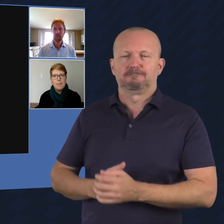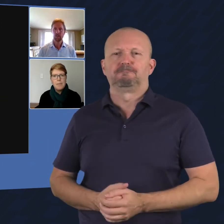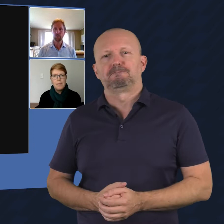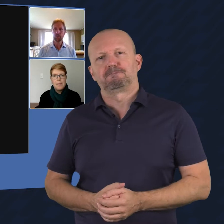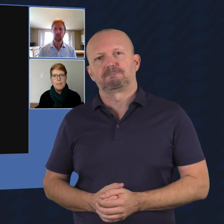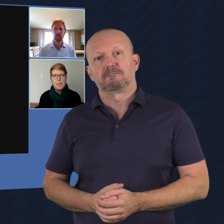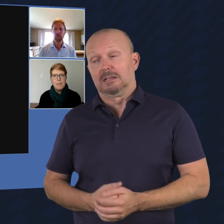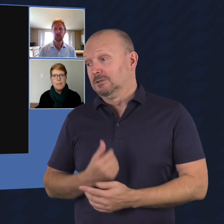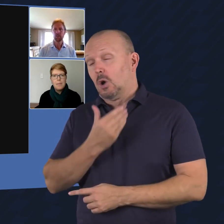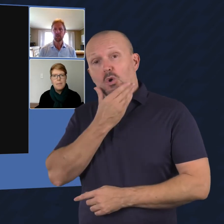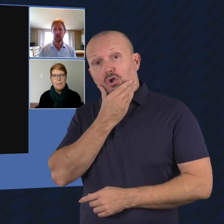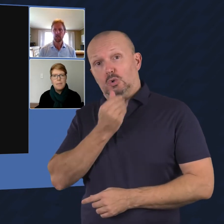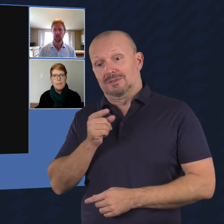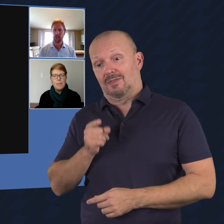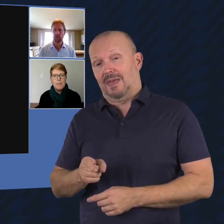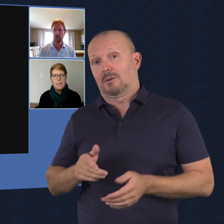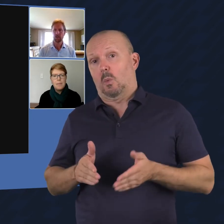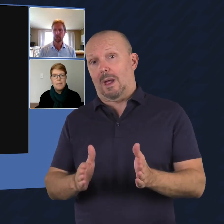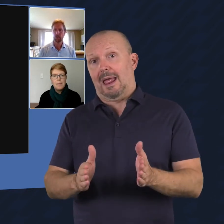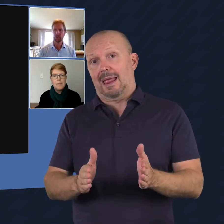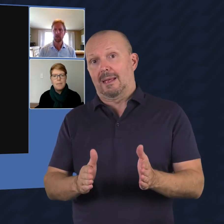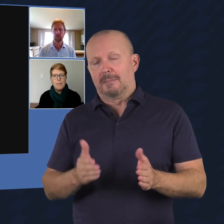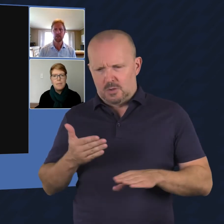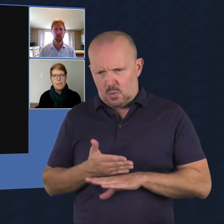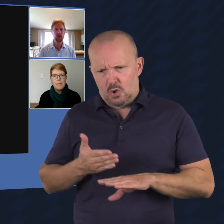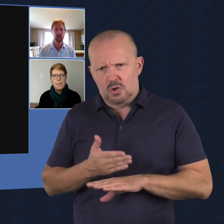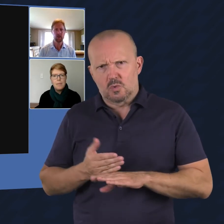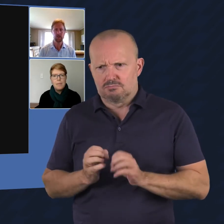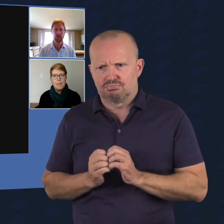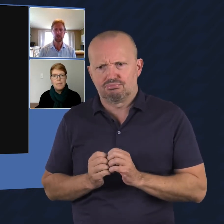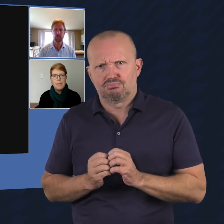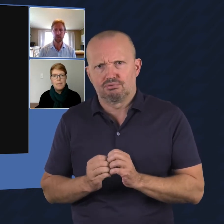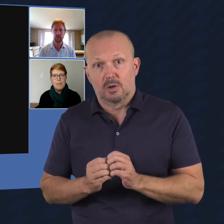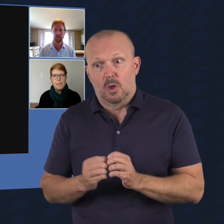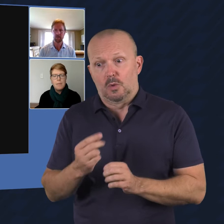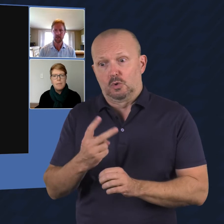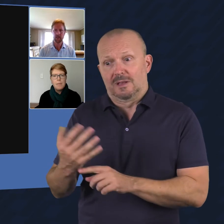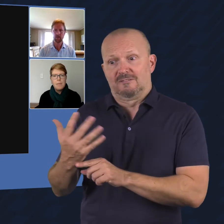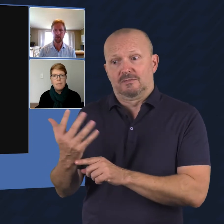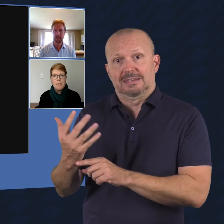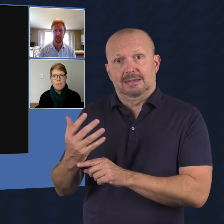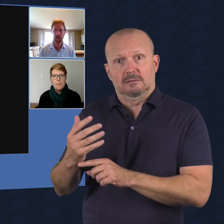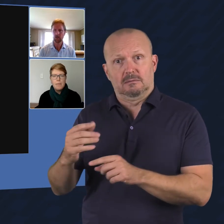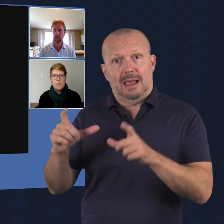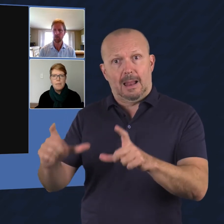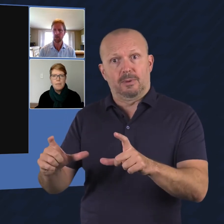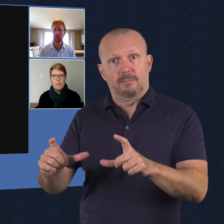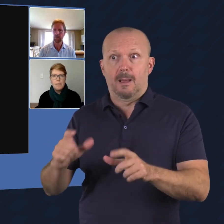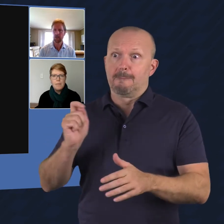Using the methodology that Val has just outlined, we completed work on the 2015 'Buy Now' LP,